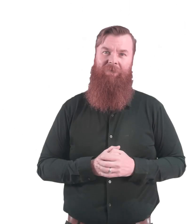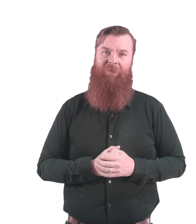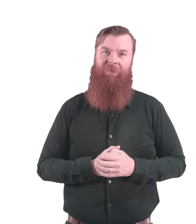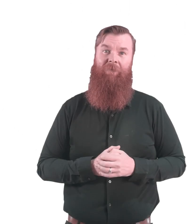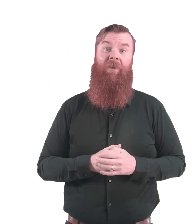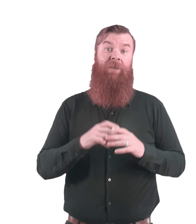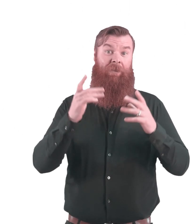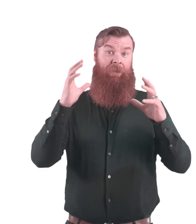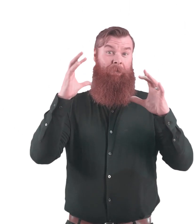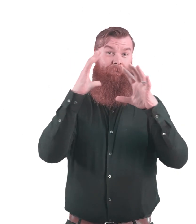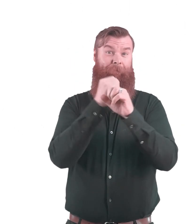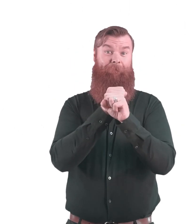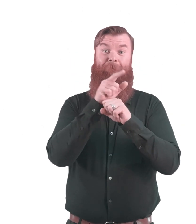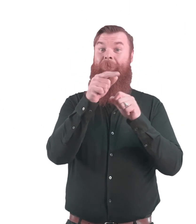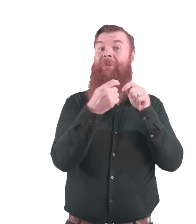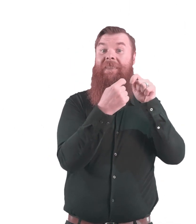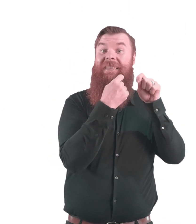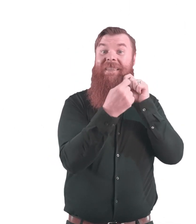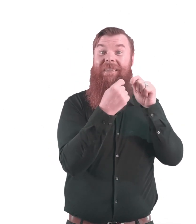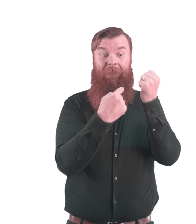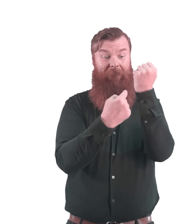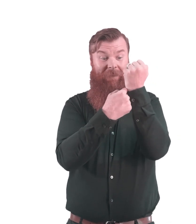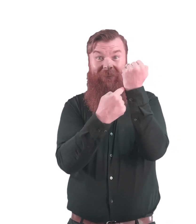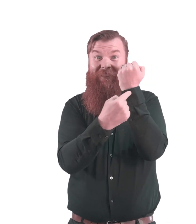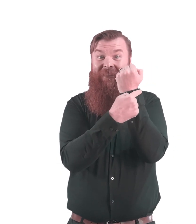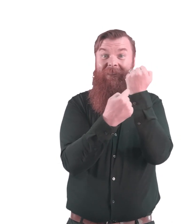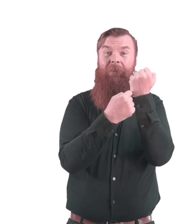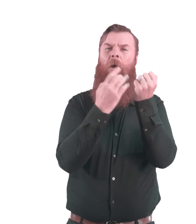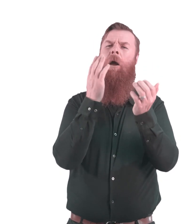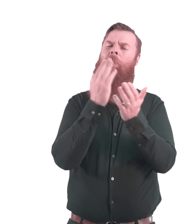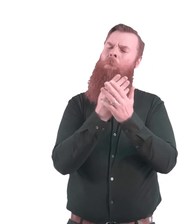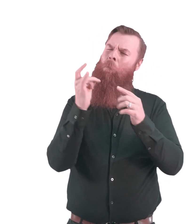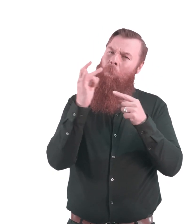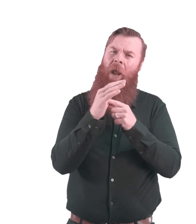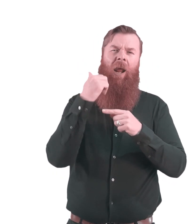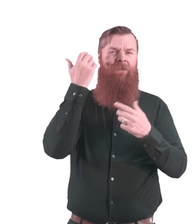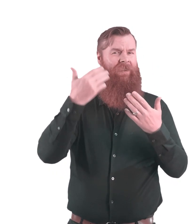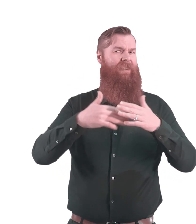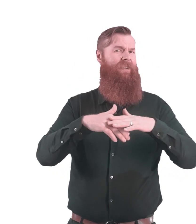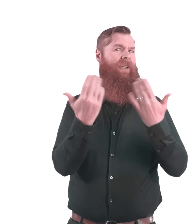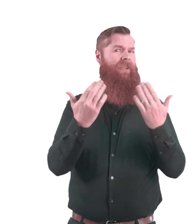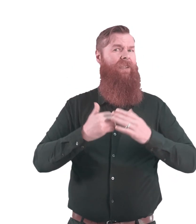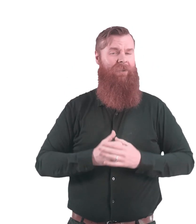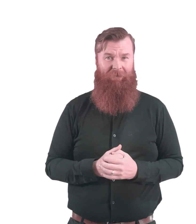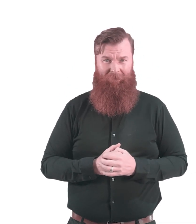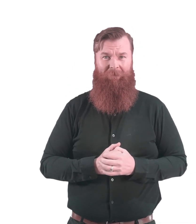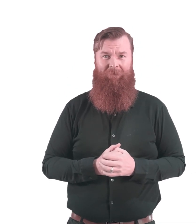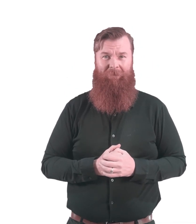In summary, cleaning between your teeth is a very important part of your daily oral hygiene routine.